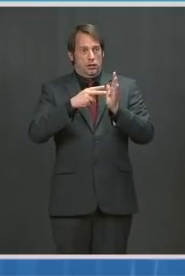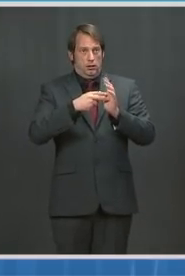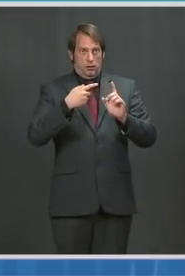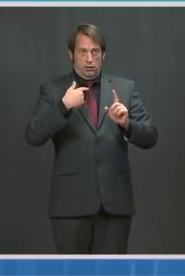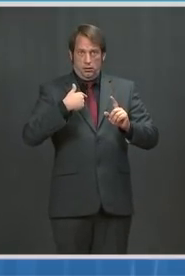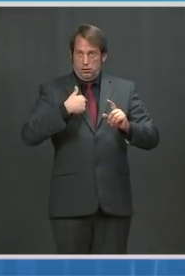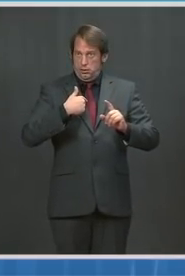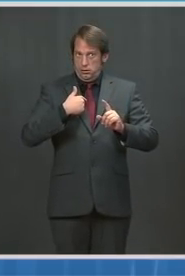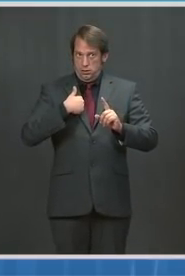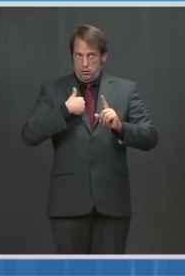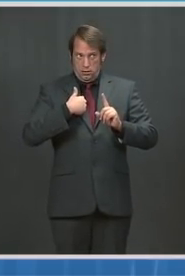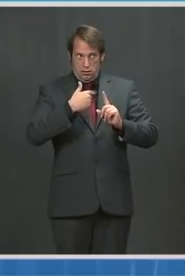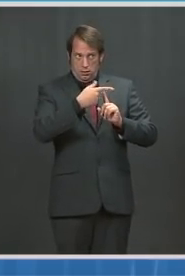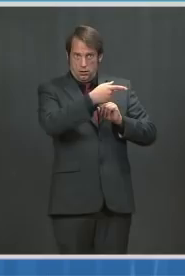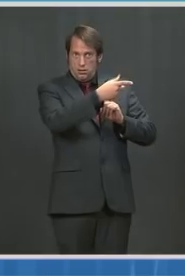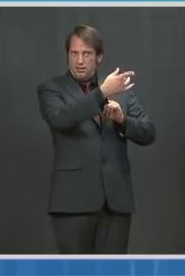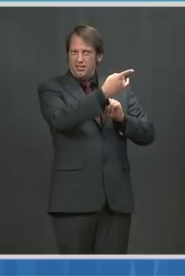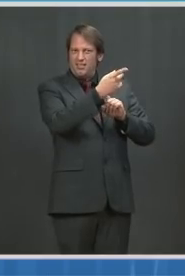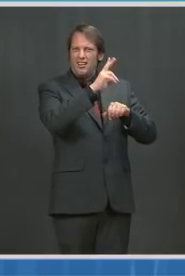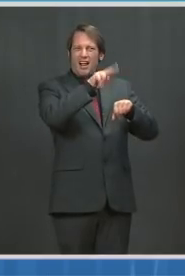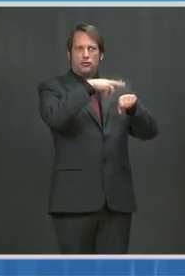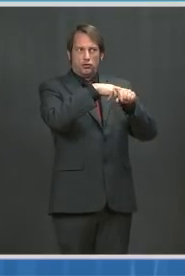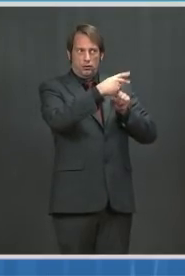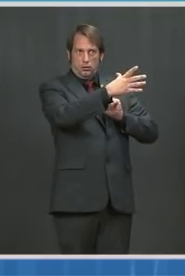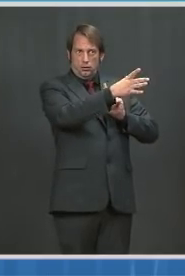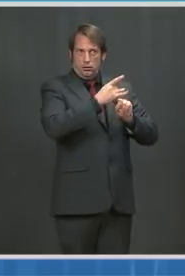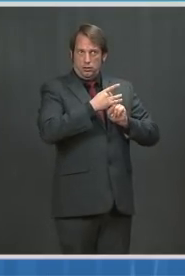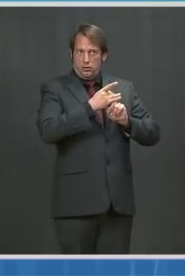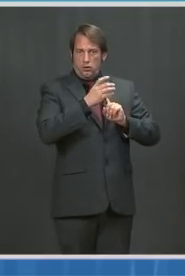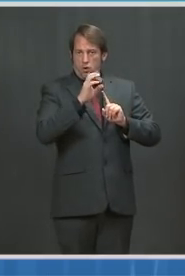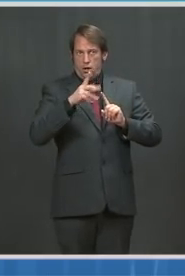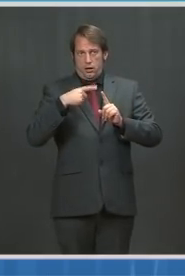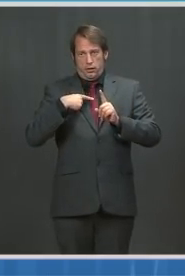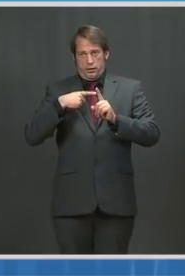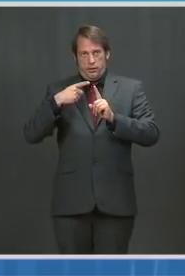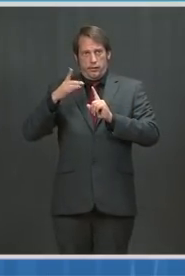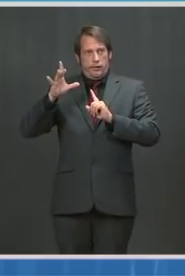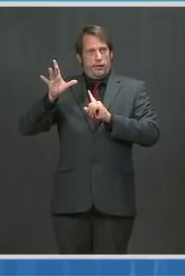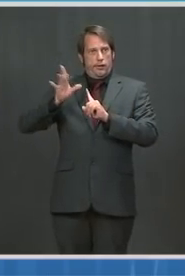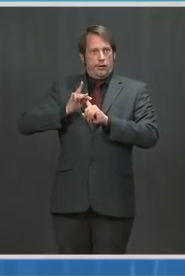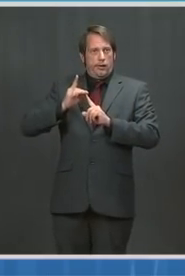as well as the first infection following vaccination. Next slide.